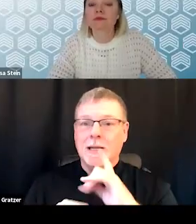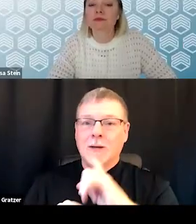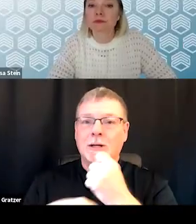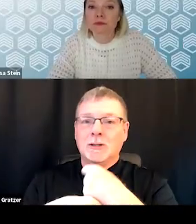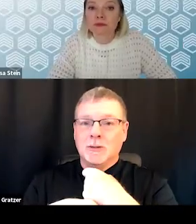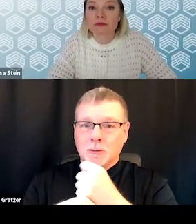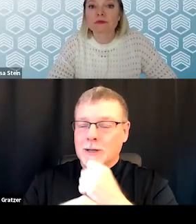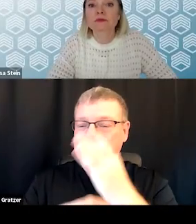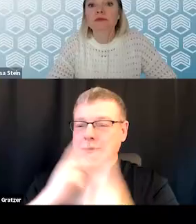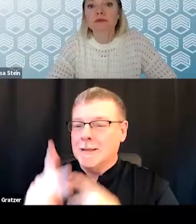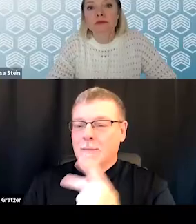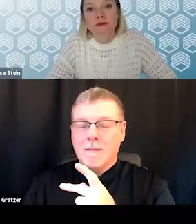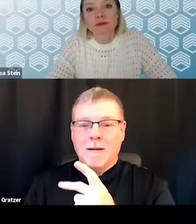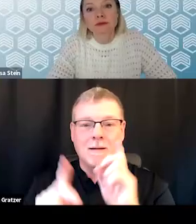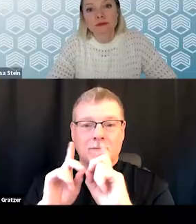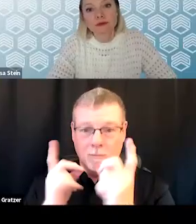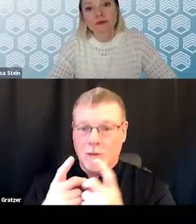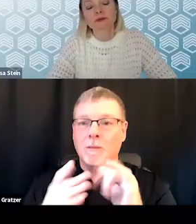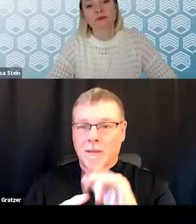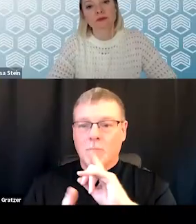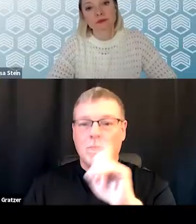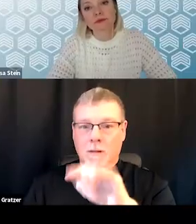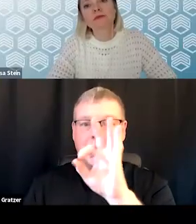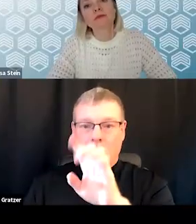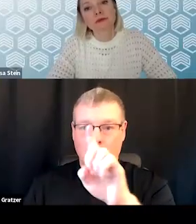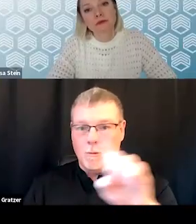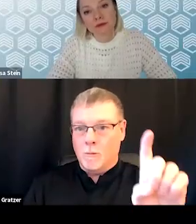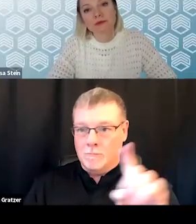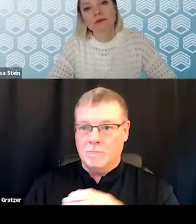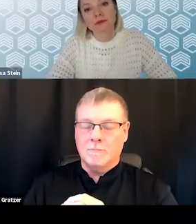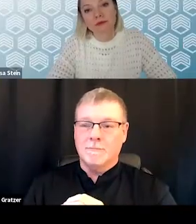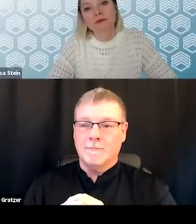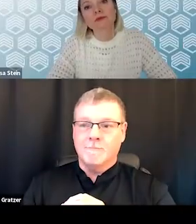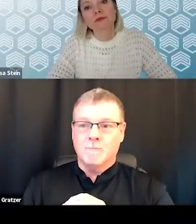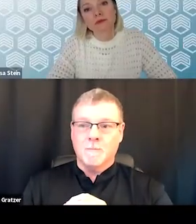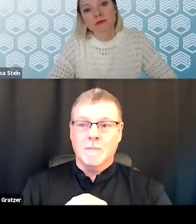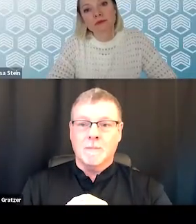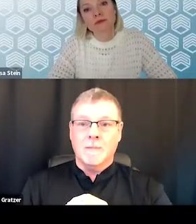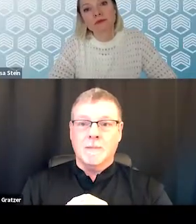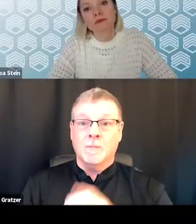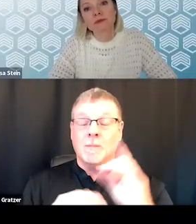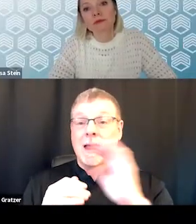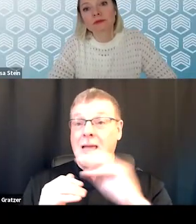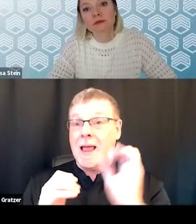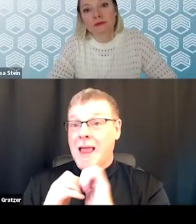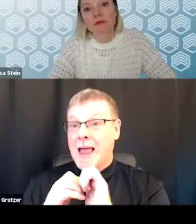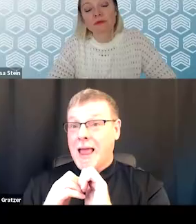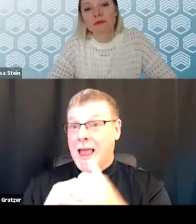some sort of department that might respond to 911 calls. And so how that really took shape